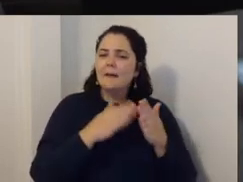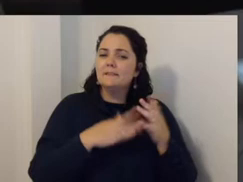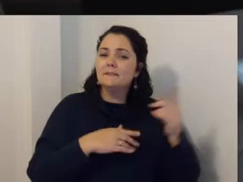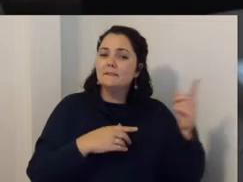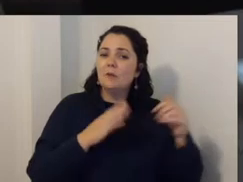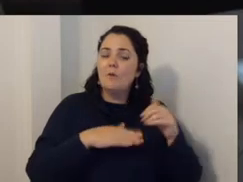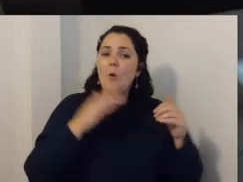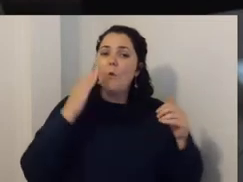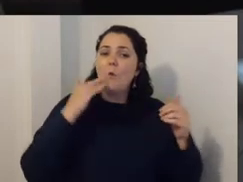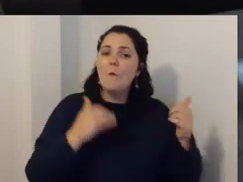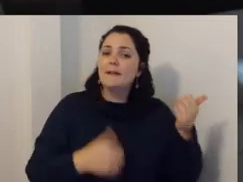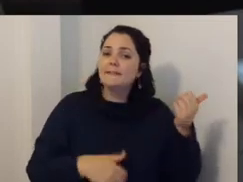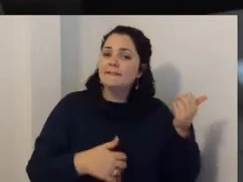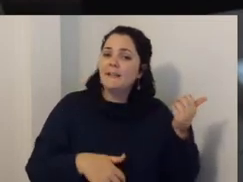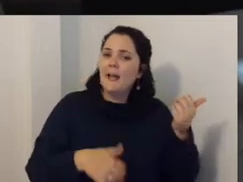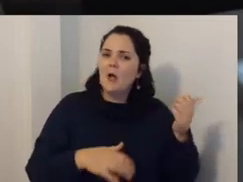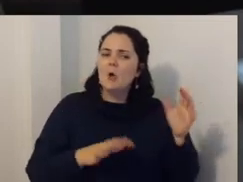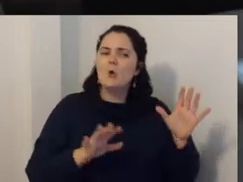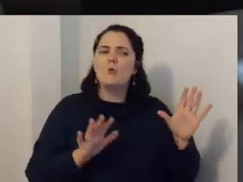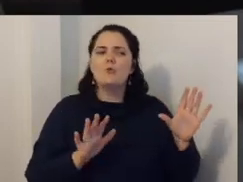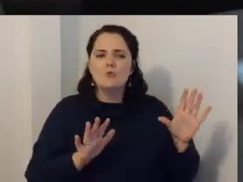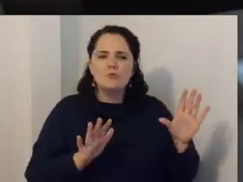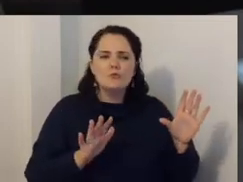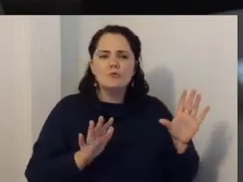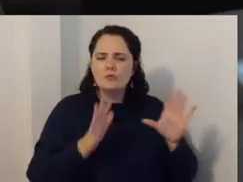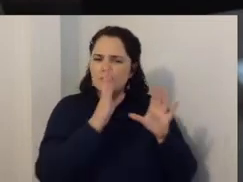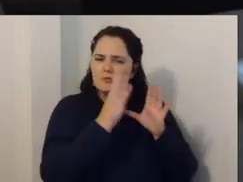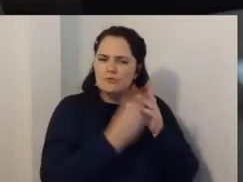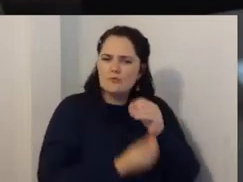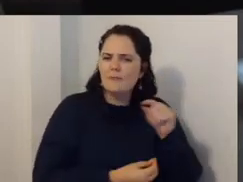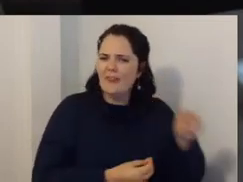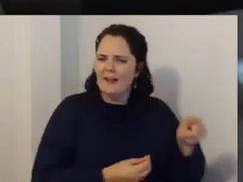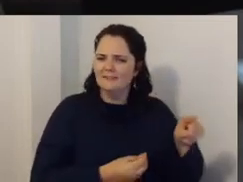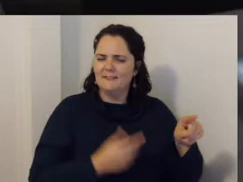about how intense and dramatic and emotional that becomes because of the lighting on it alright